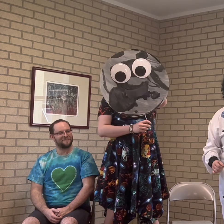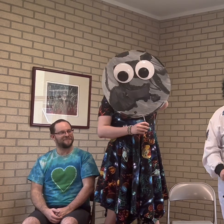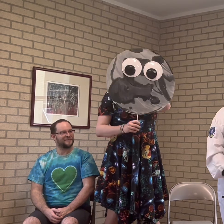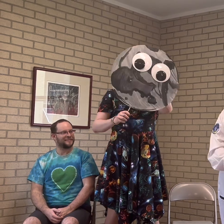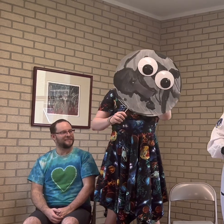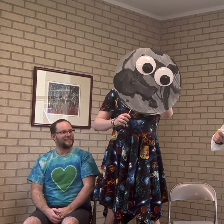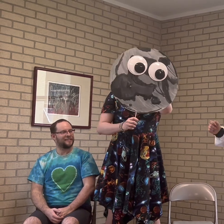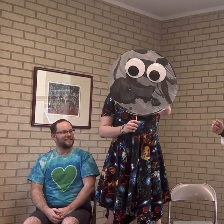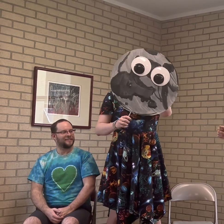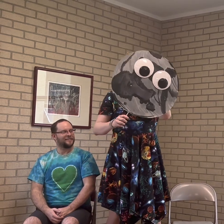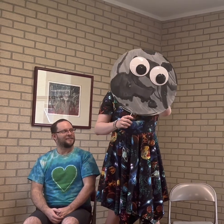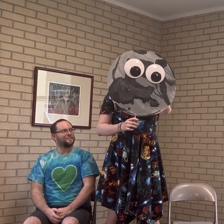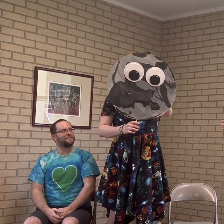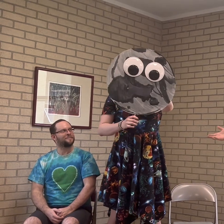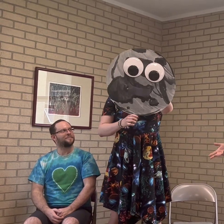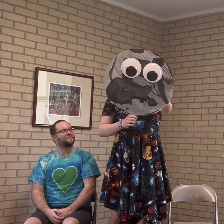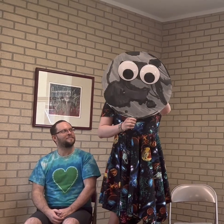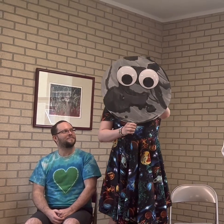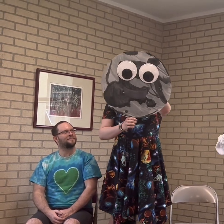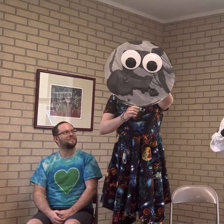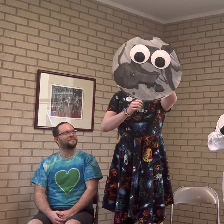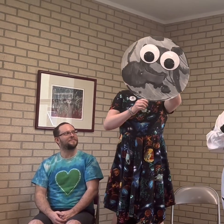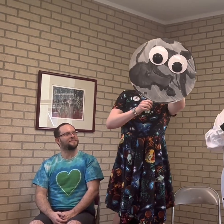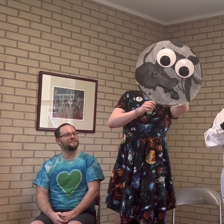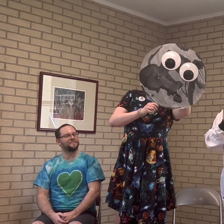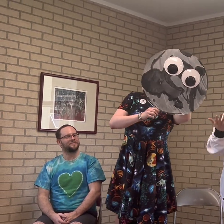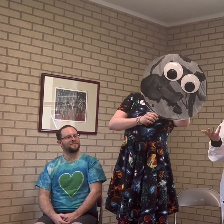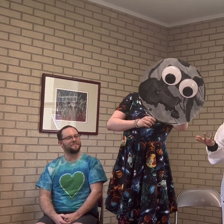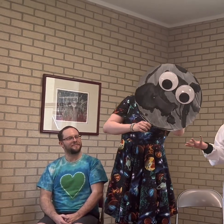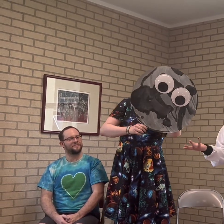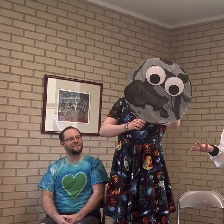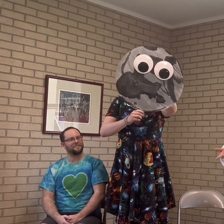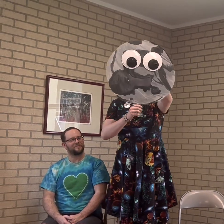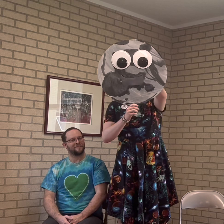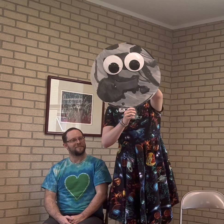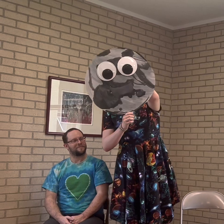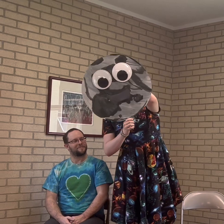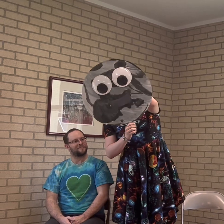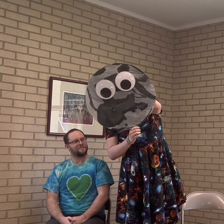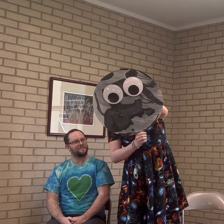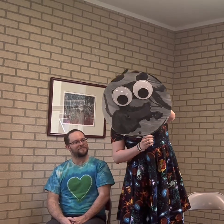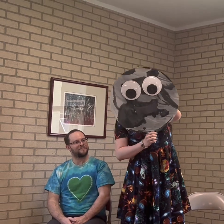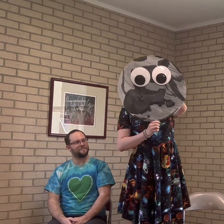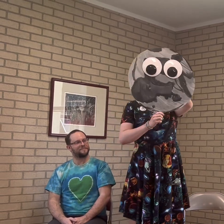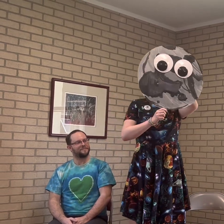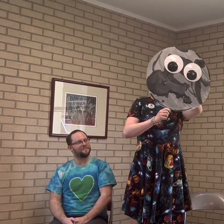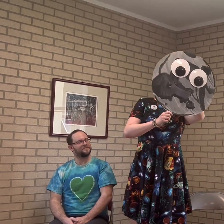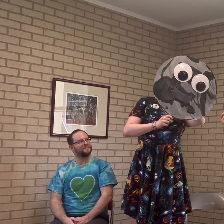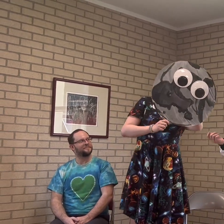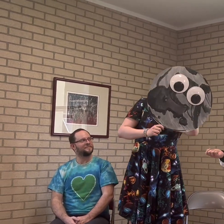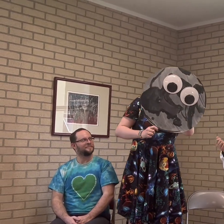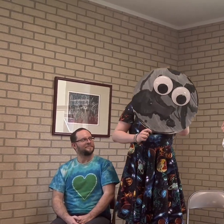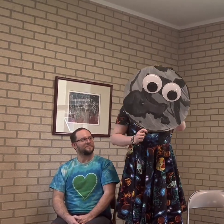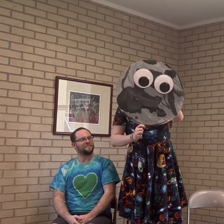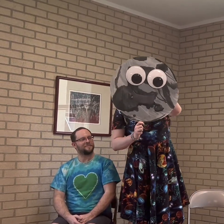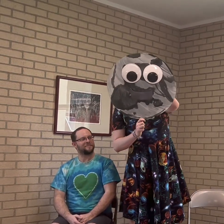Mr. Dixon {Lip-syncing}: So phase it out and phase it in. Hey Moon! Begin you're waiting